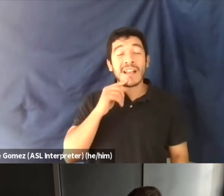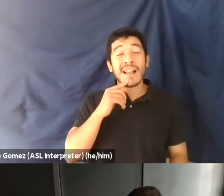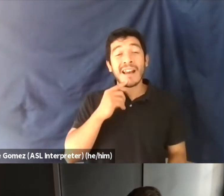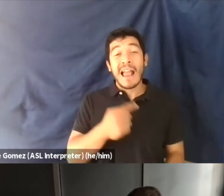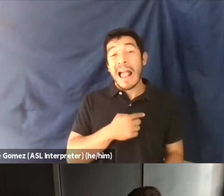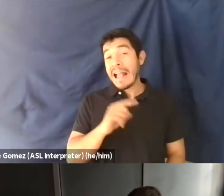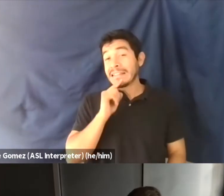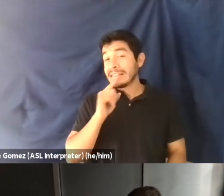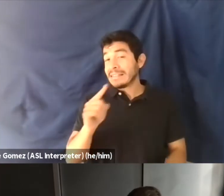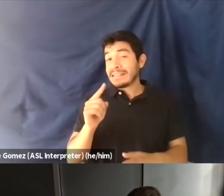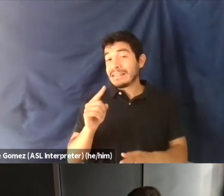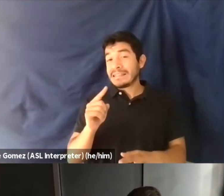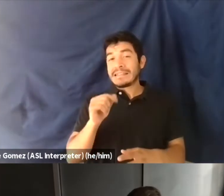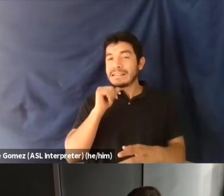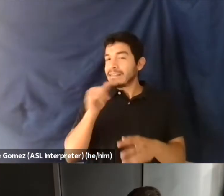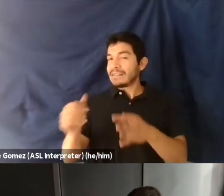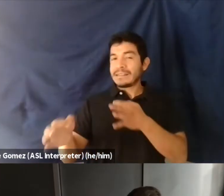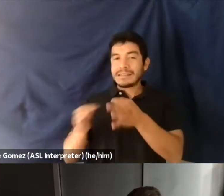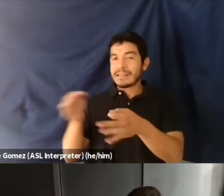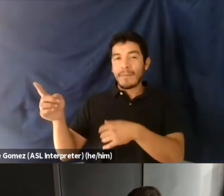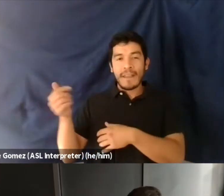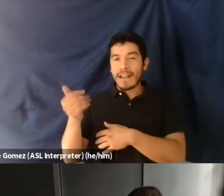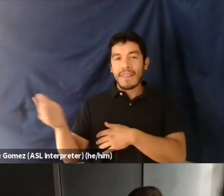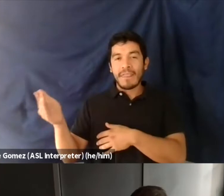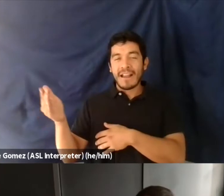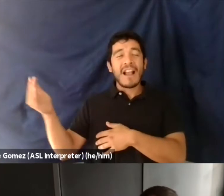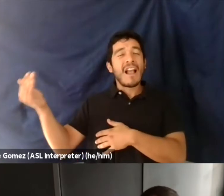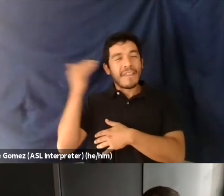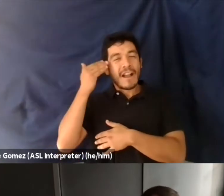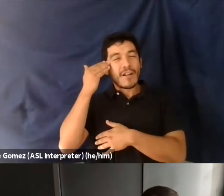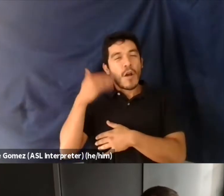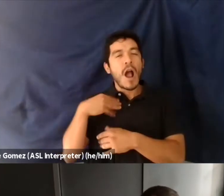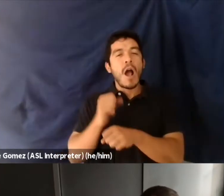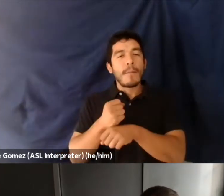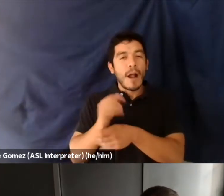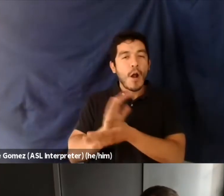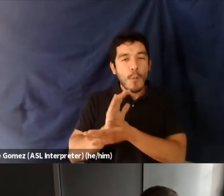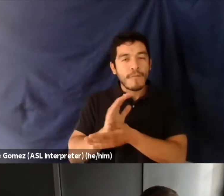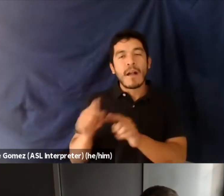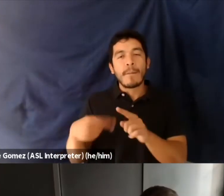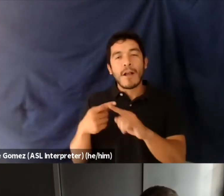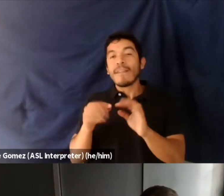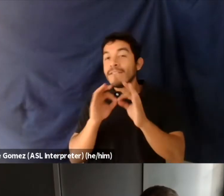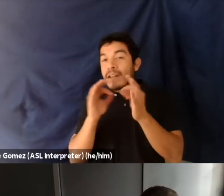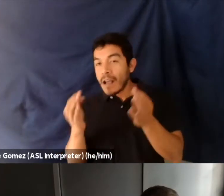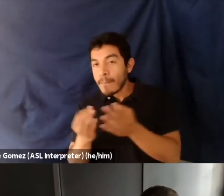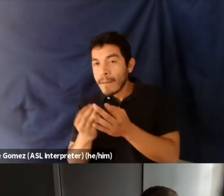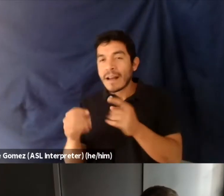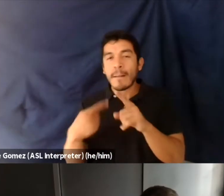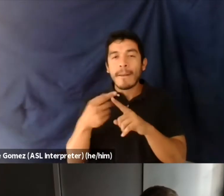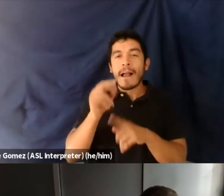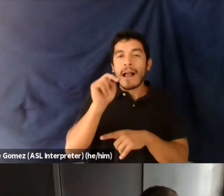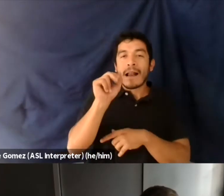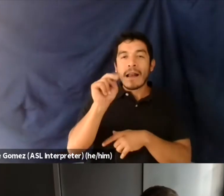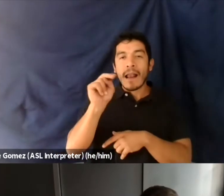Like they knew that I was sort of making a movie about the family and about nanny and that I wanted to get uncle John back in drag.